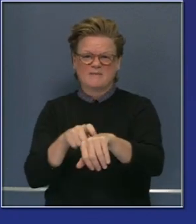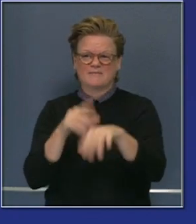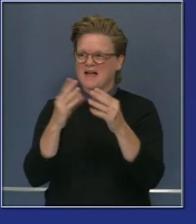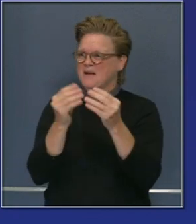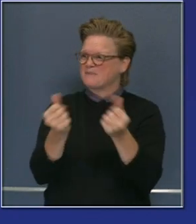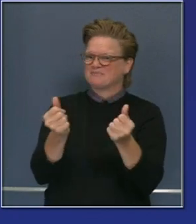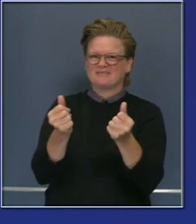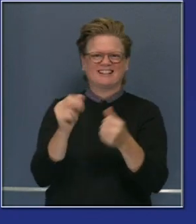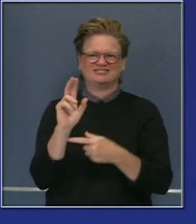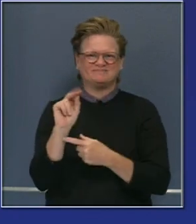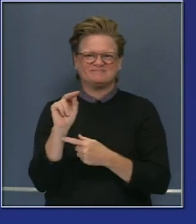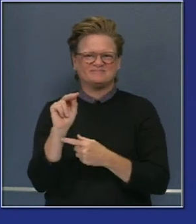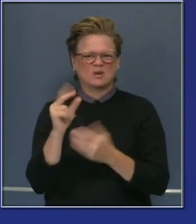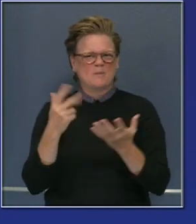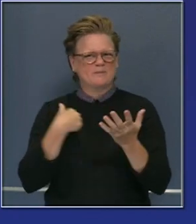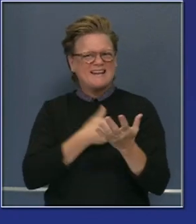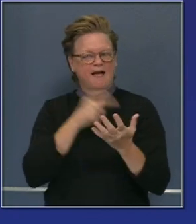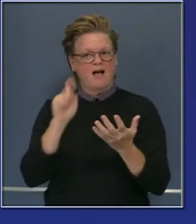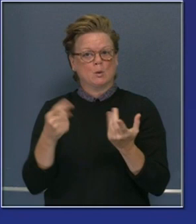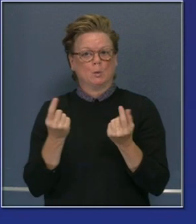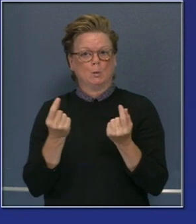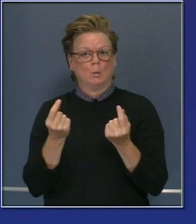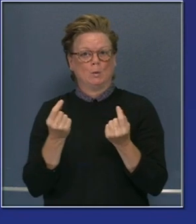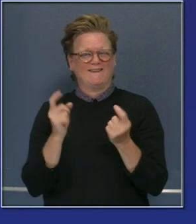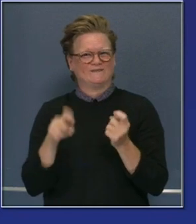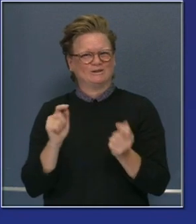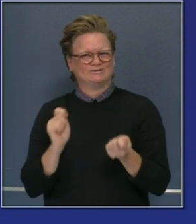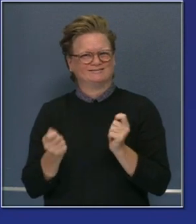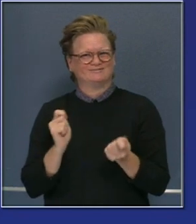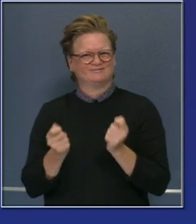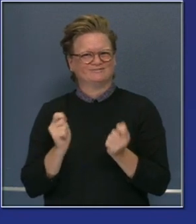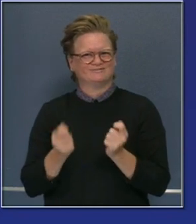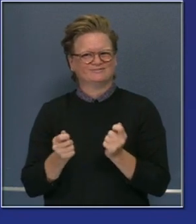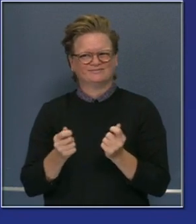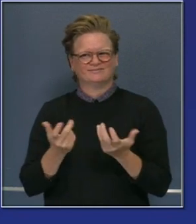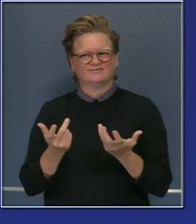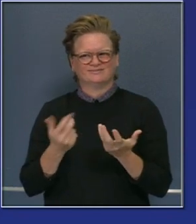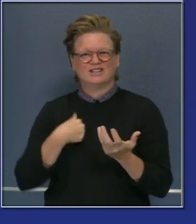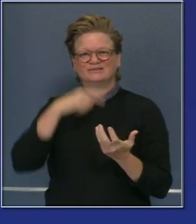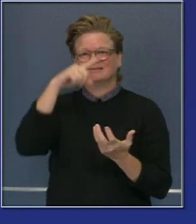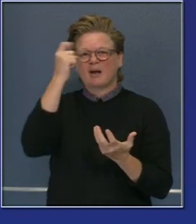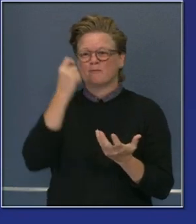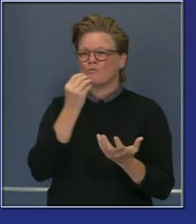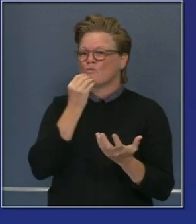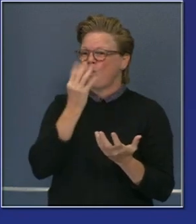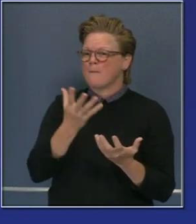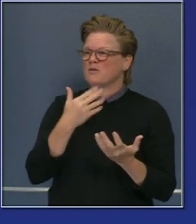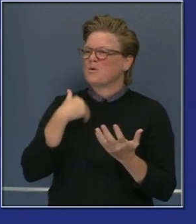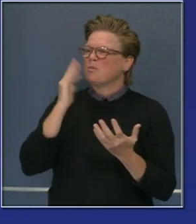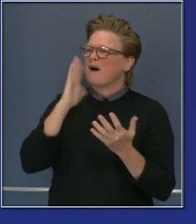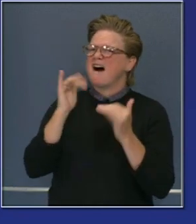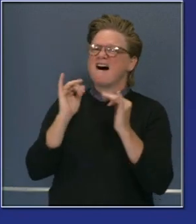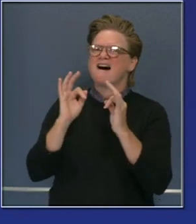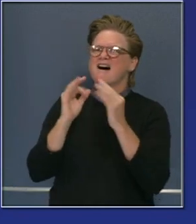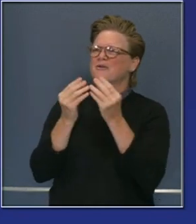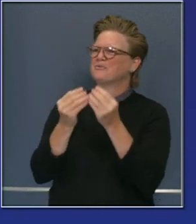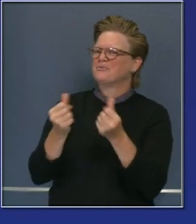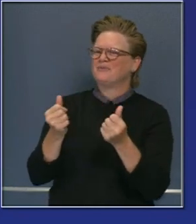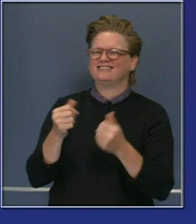EVERYONE OF YOU OF WHAT YOU ALREADY KNOW AND THAT IS COVID- 19 WILL BE WITH US FOR A LONG TIME.